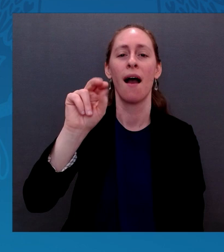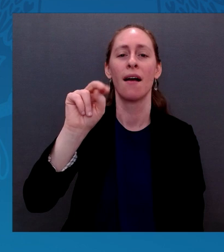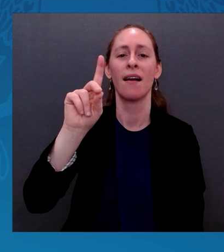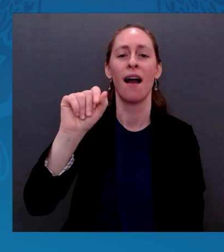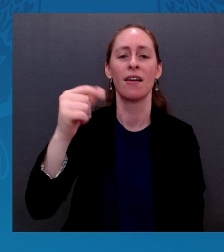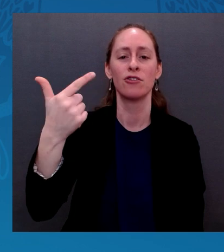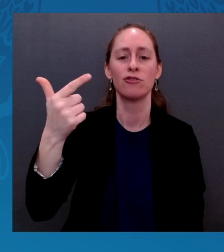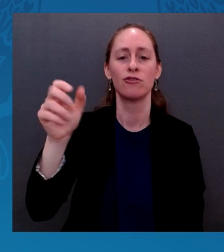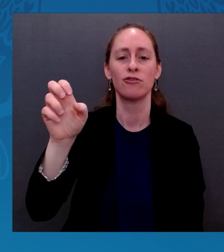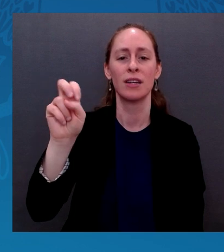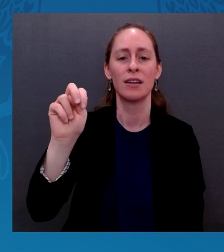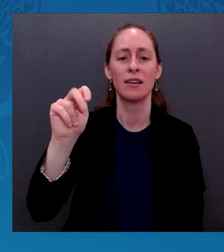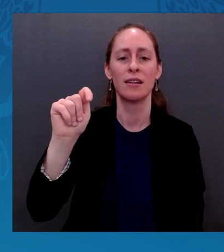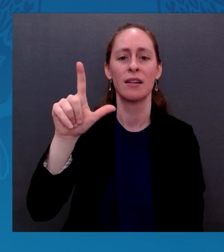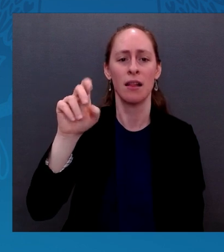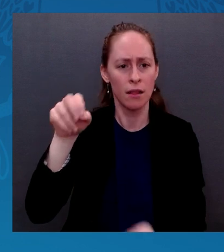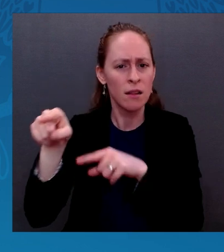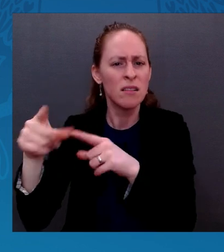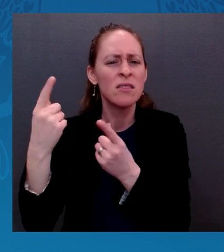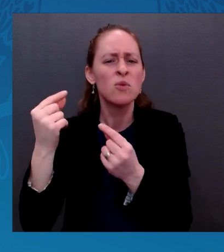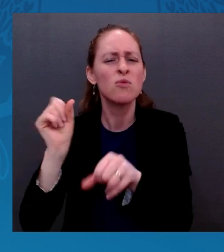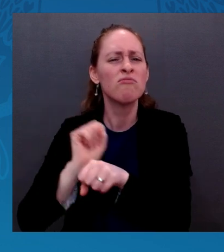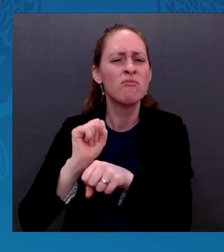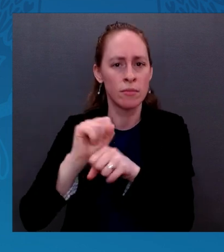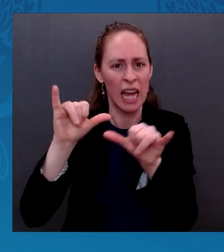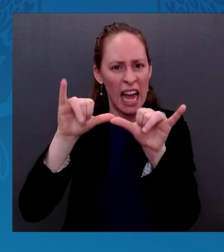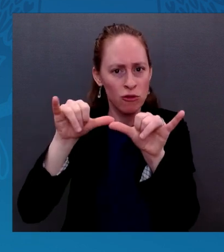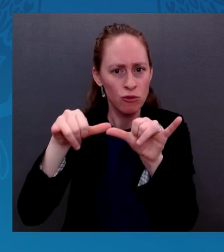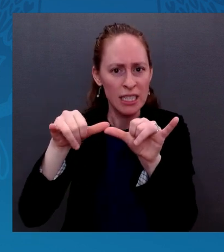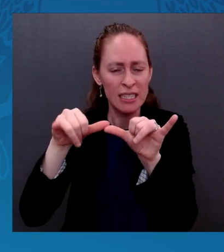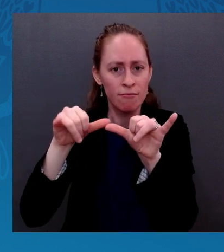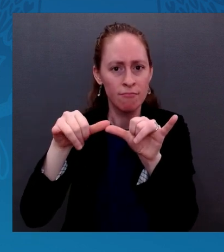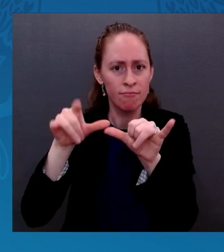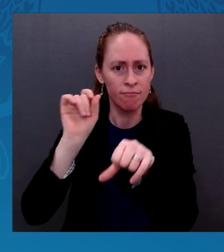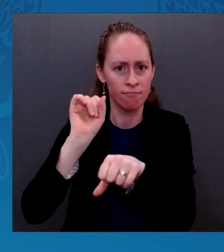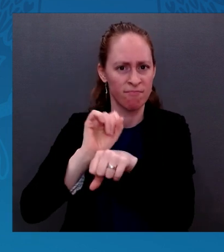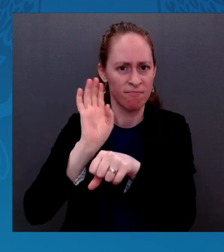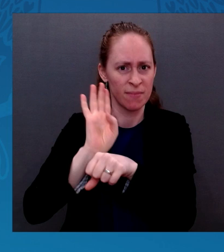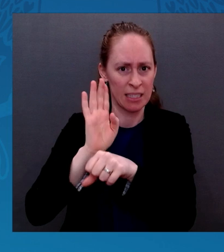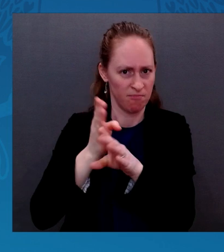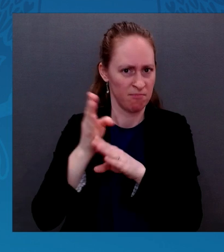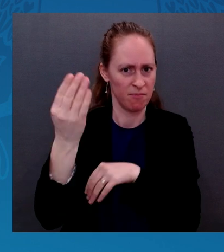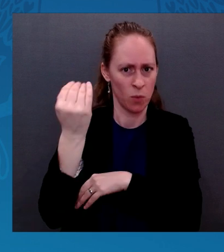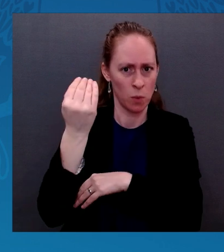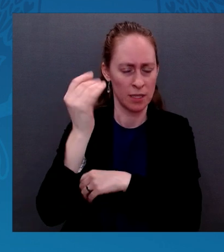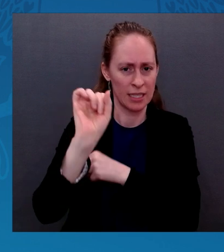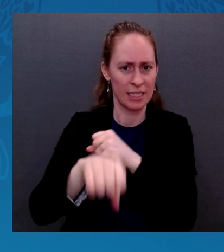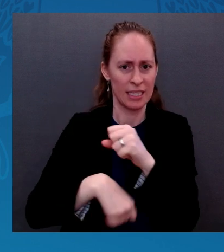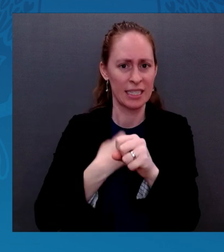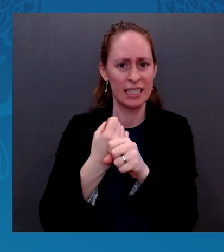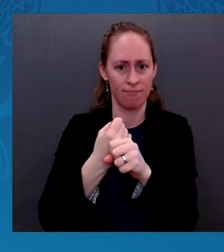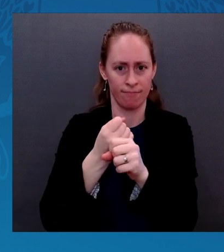and serve as the project manager in the company's water division. I understand that you've been one of the main points of contact for the community.